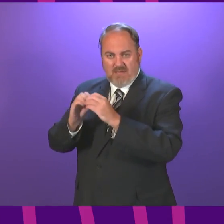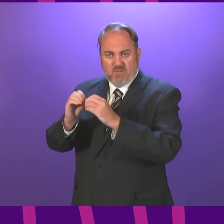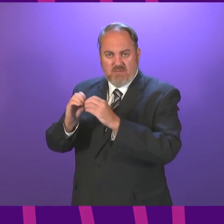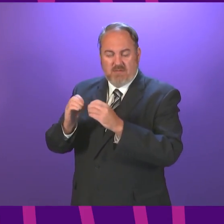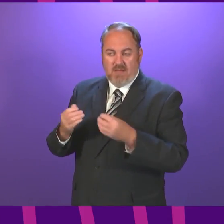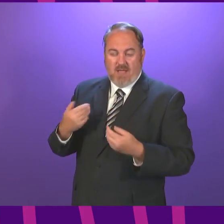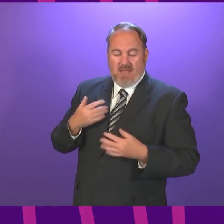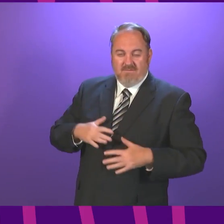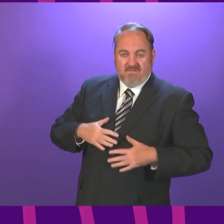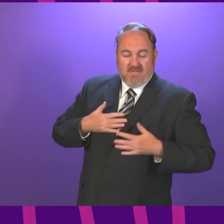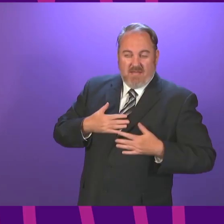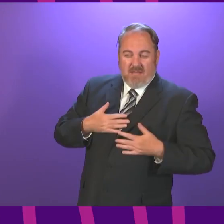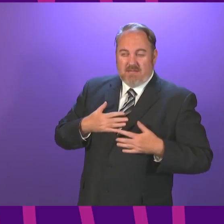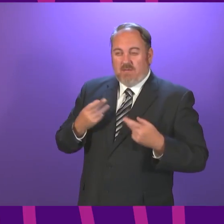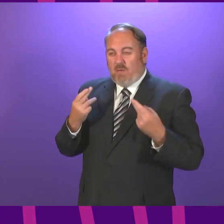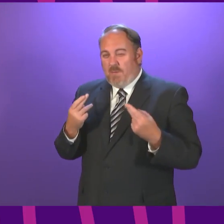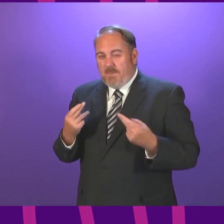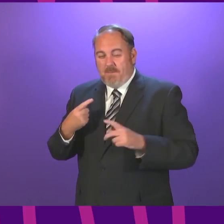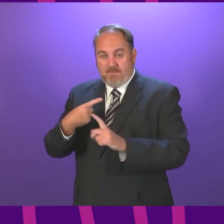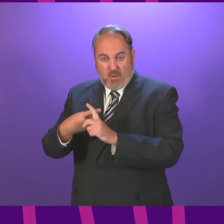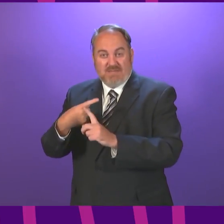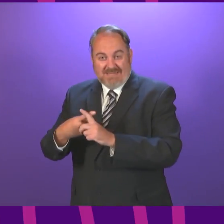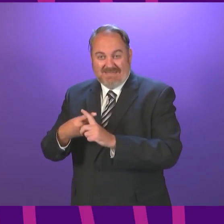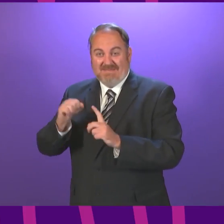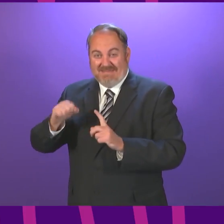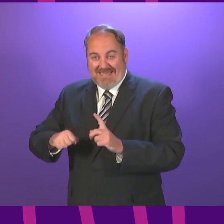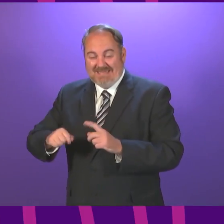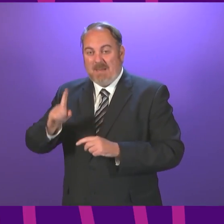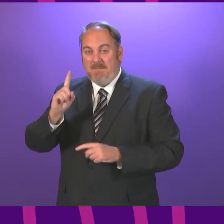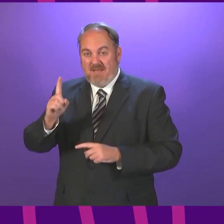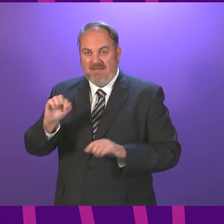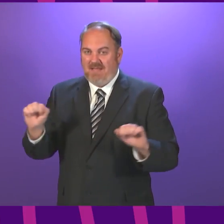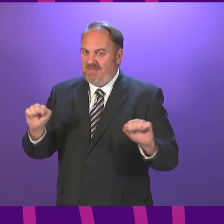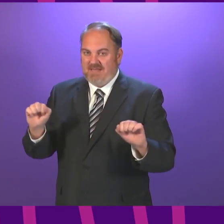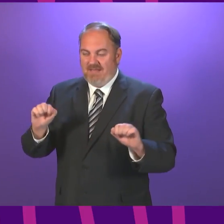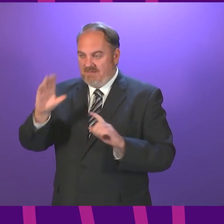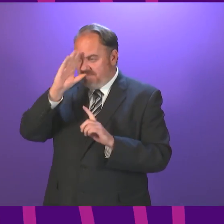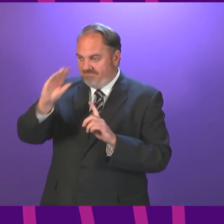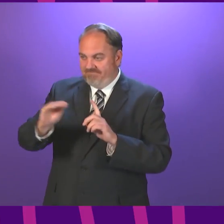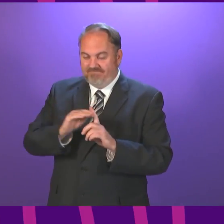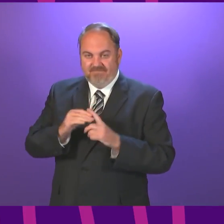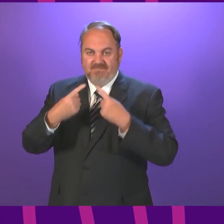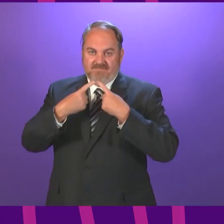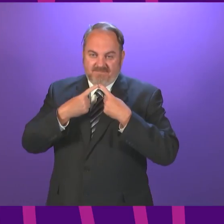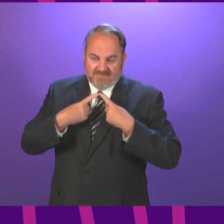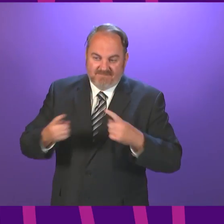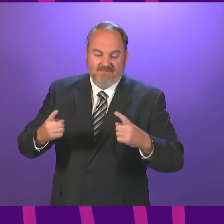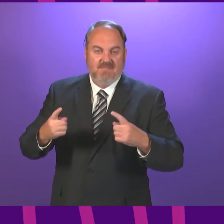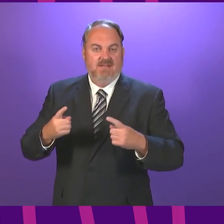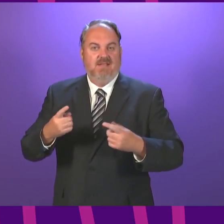encouraged by that work and, although I do not yet have a proposition to put in front